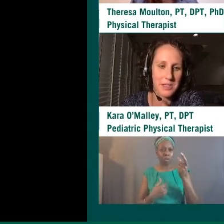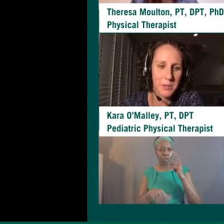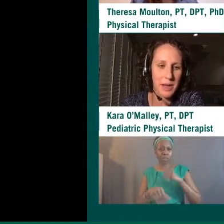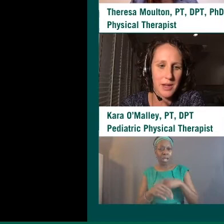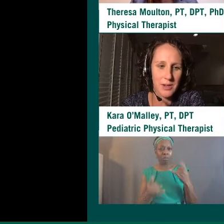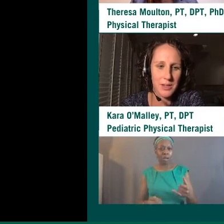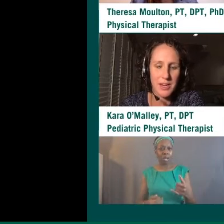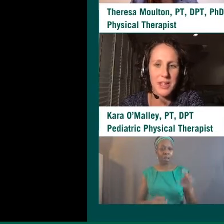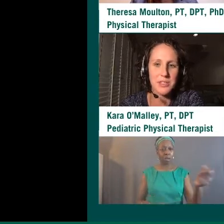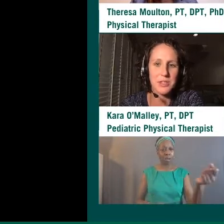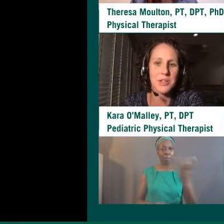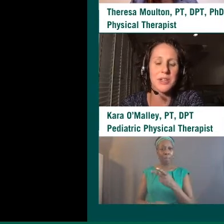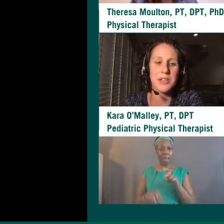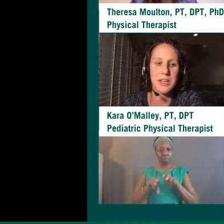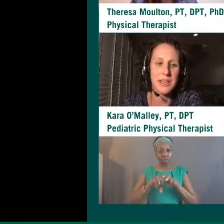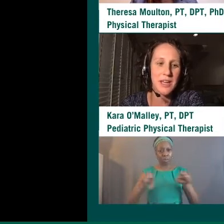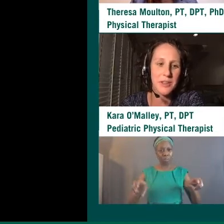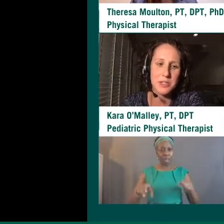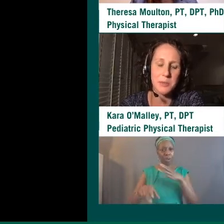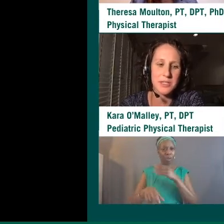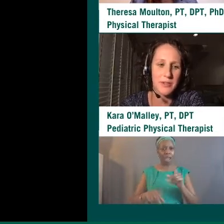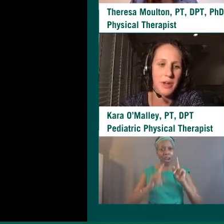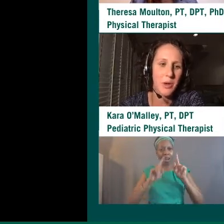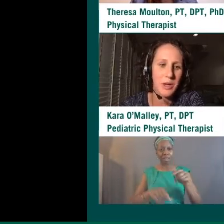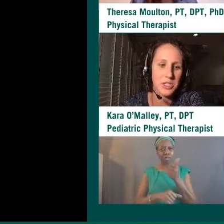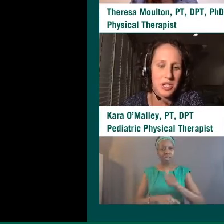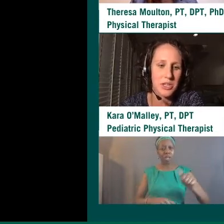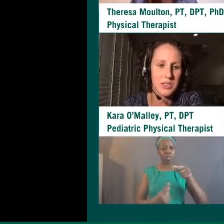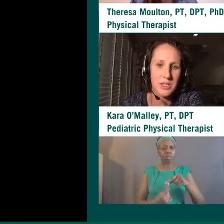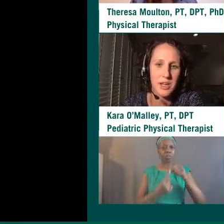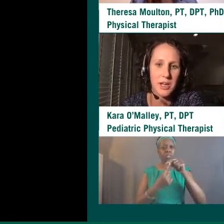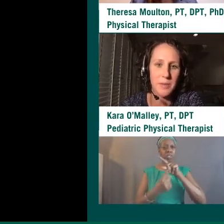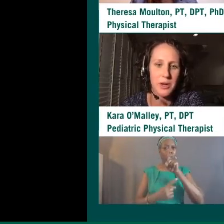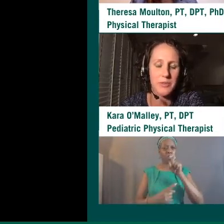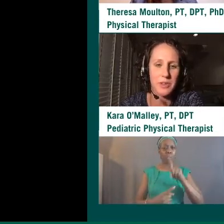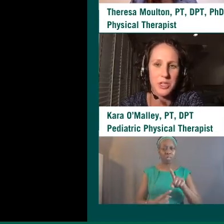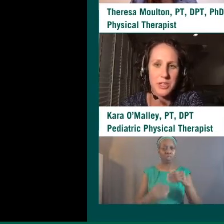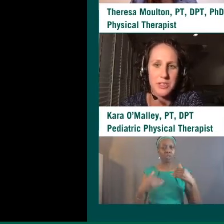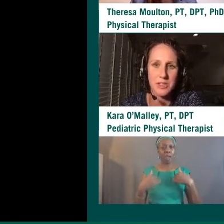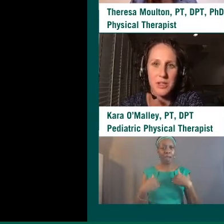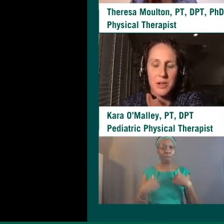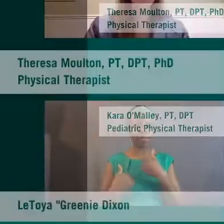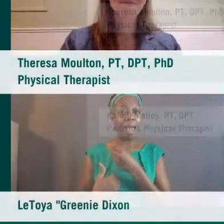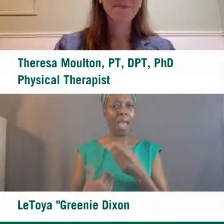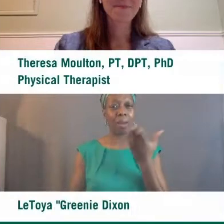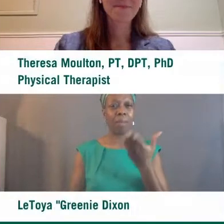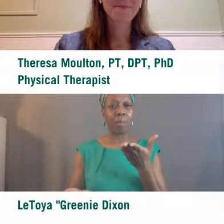as a panel and answer any other specific questions and hopefully address this a little bit more.